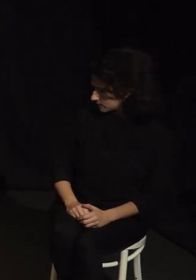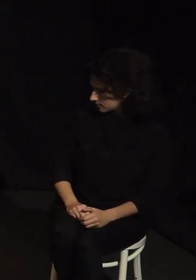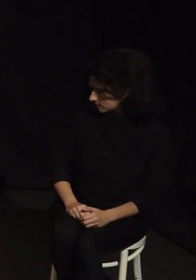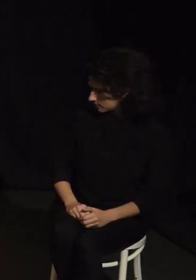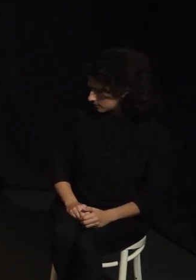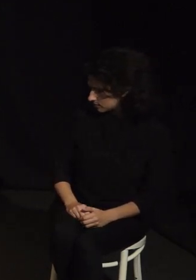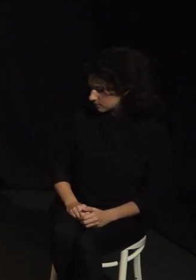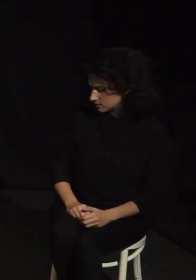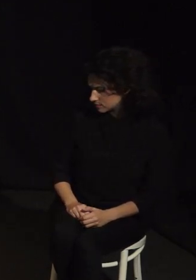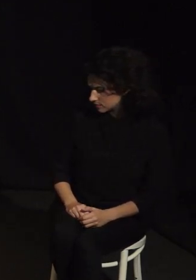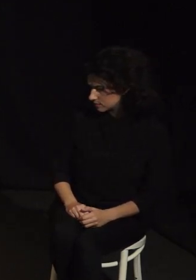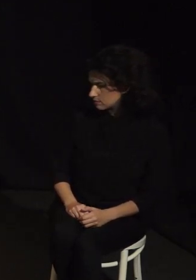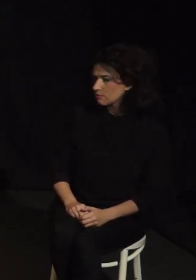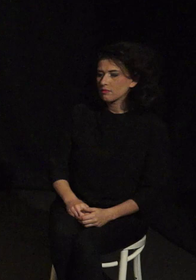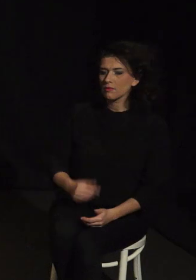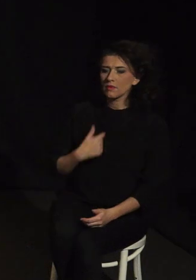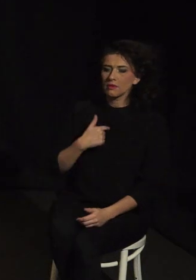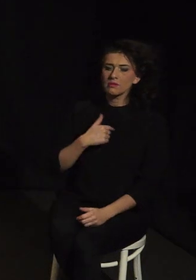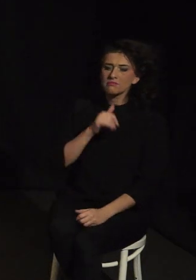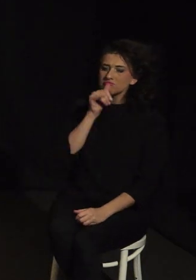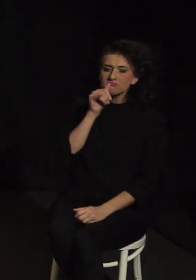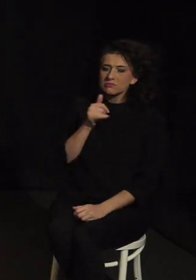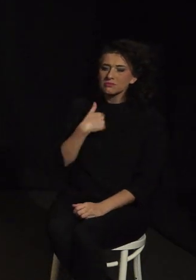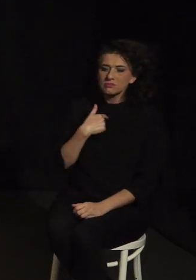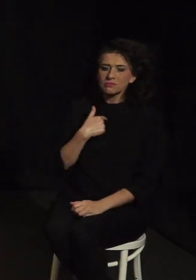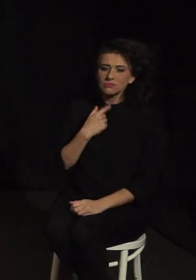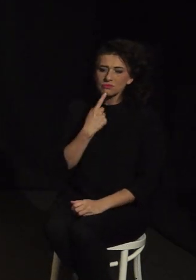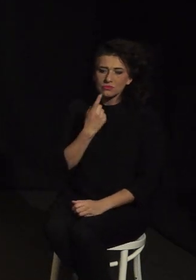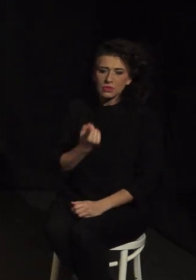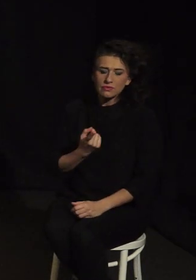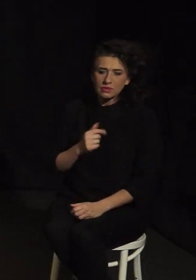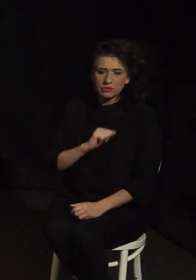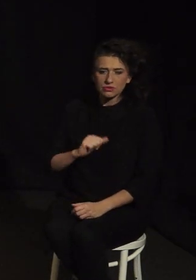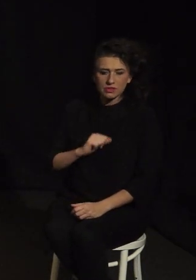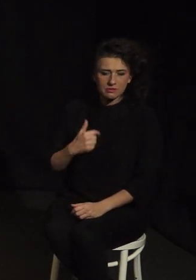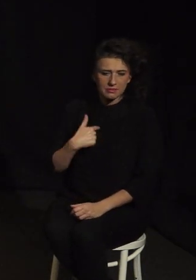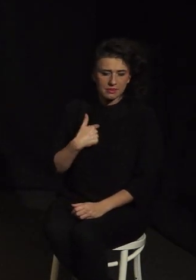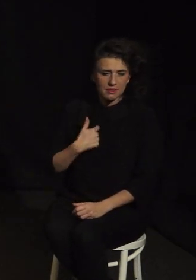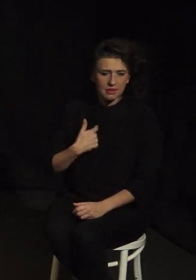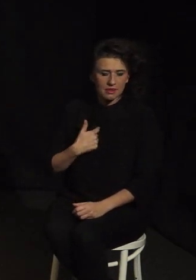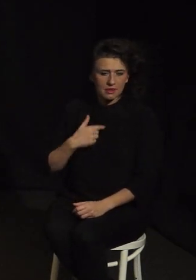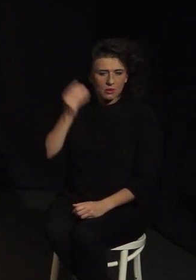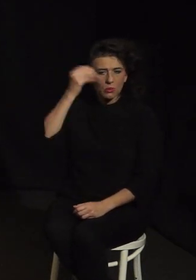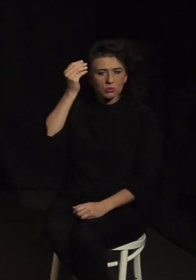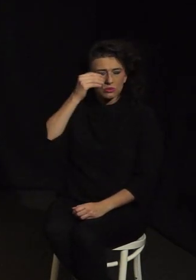Definitely it wasn’t the time when I was a schoolgirl.